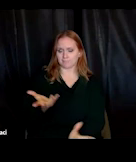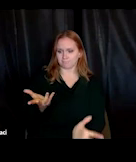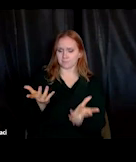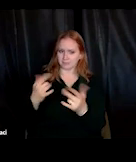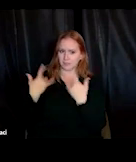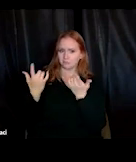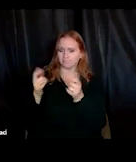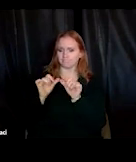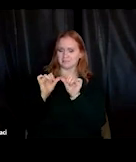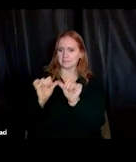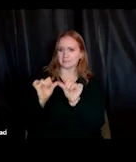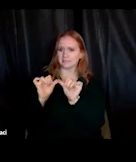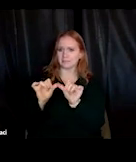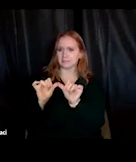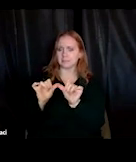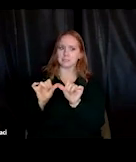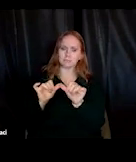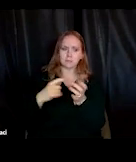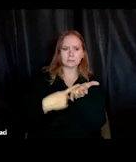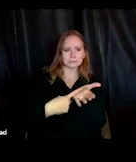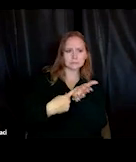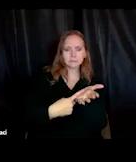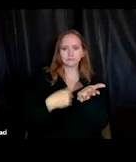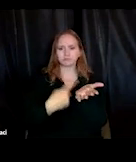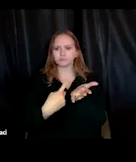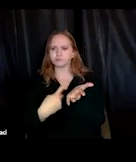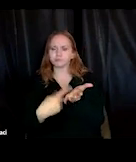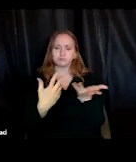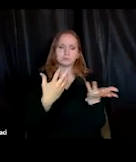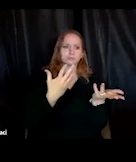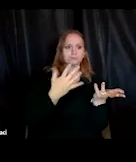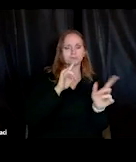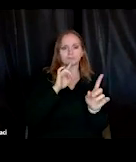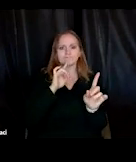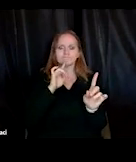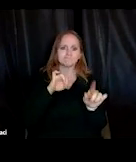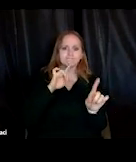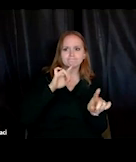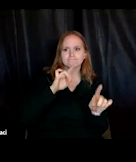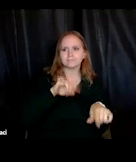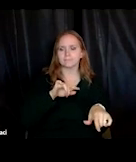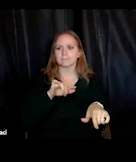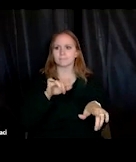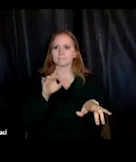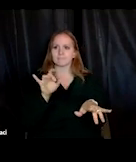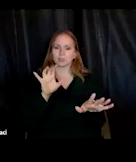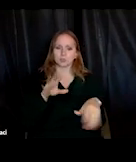to have conversations about SOAR, answer questions, and just really provide support